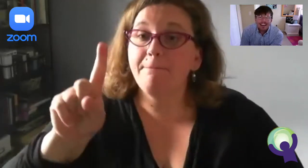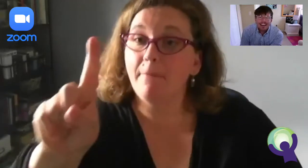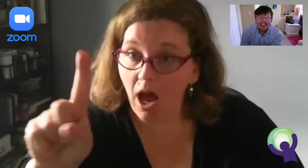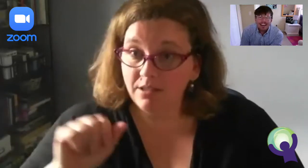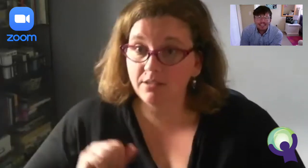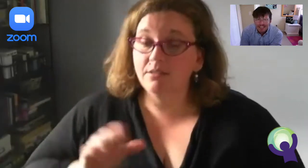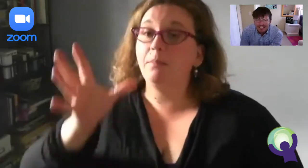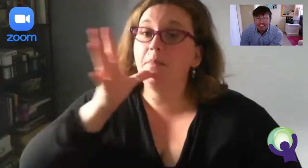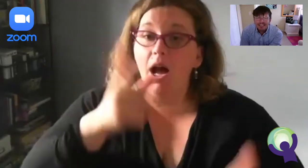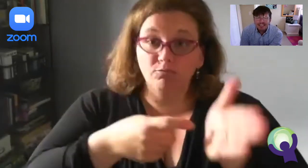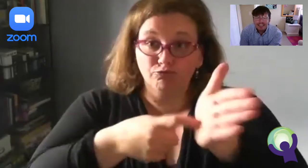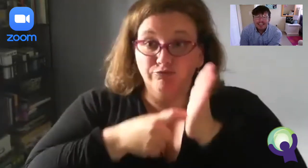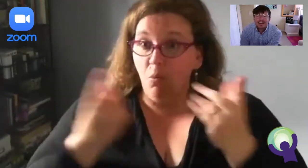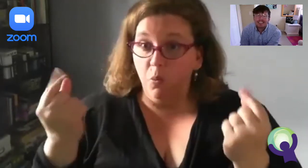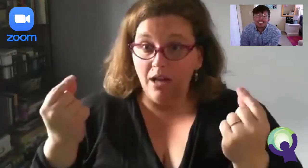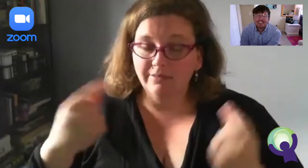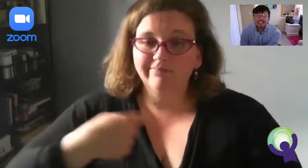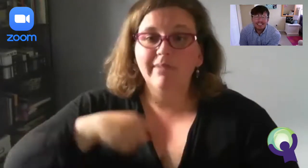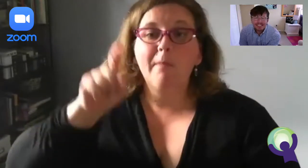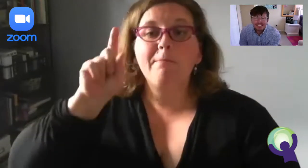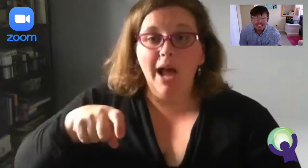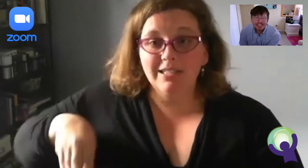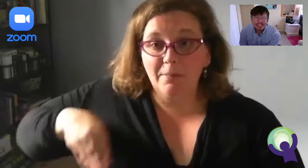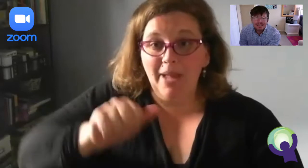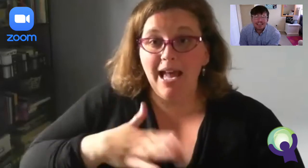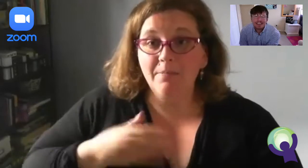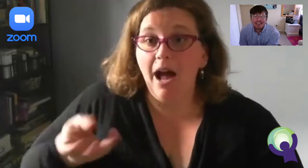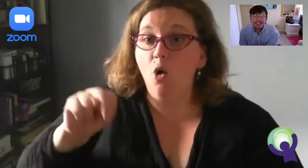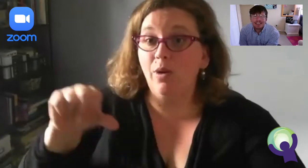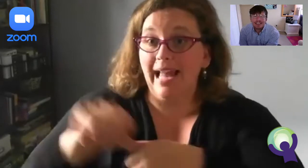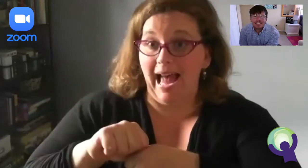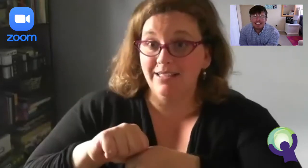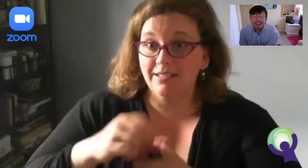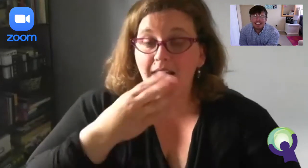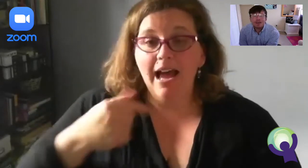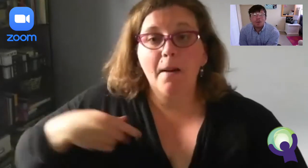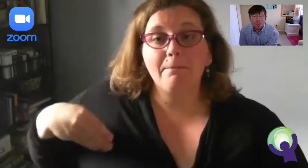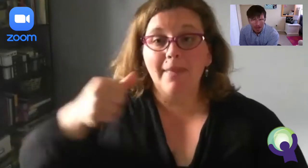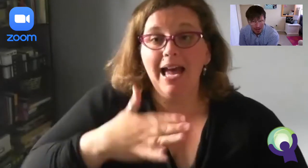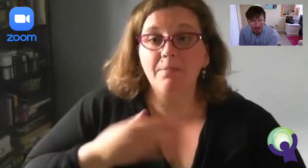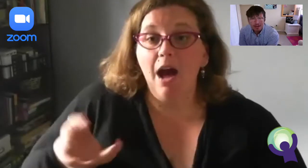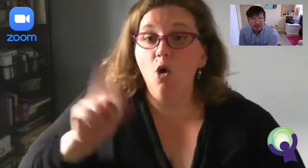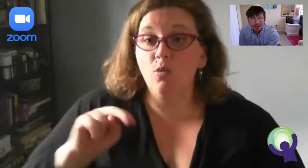"All right, freedom!" but my mom required that I had to pay for my own gas and I